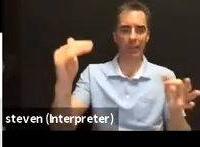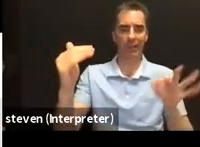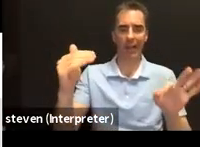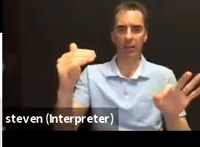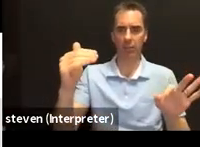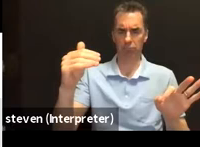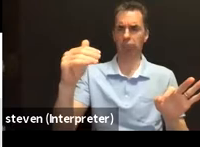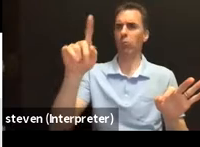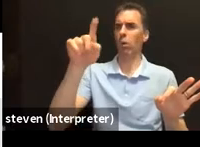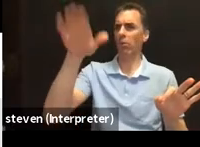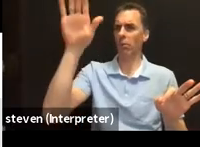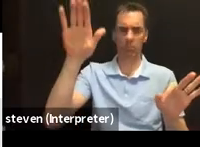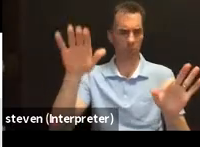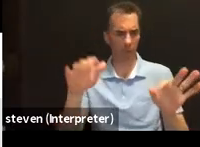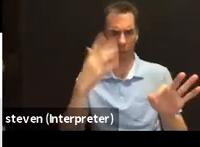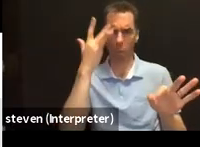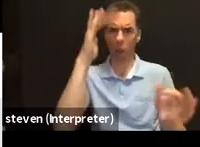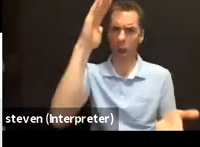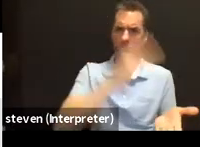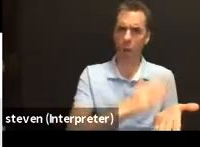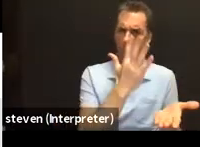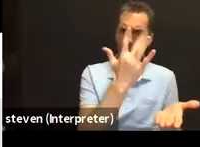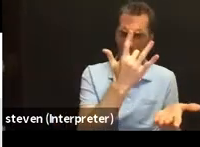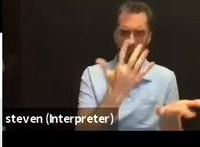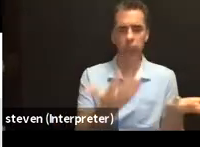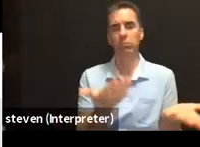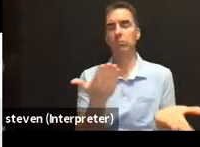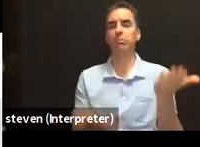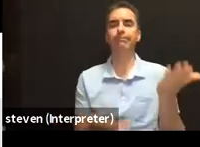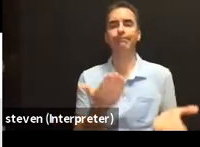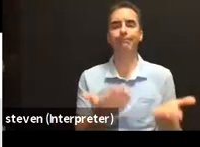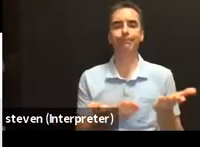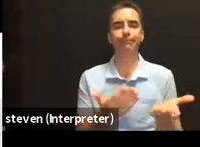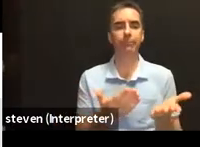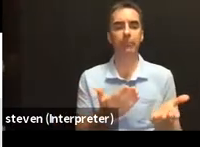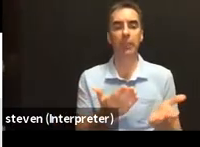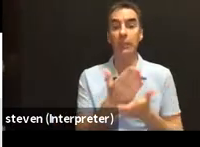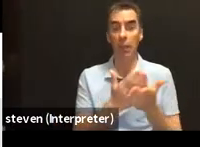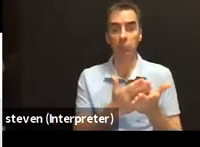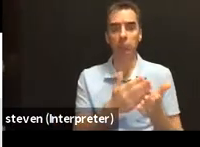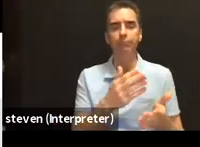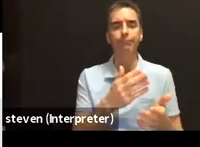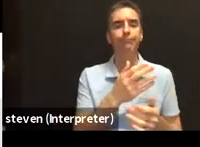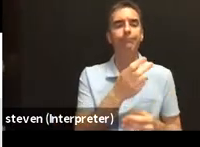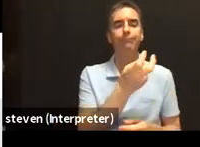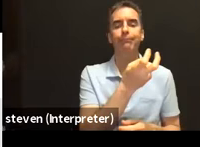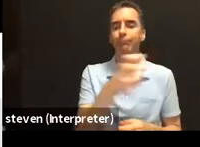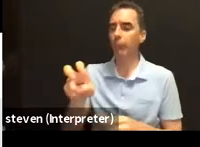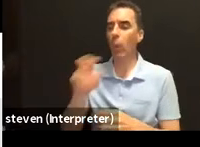maria.rodriguez: That could be for various reasons. One of them could be that when people are staying in transitional housing, often times the plan for the youth is to be